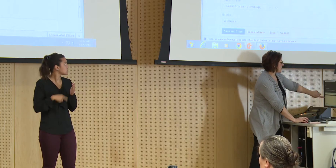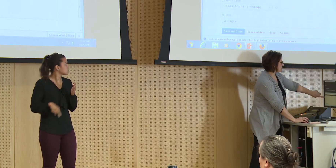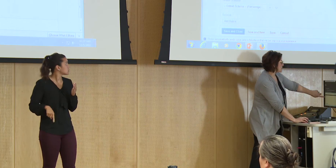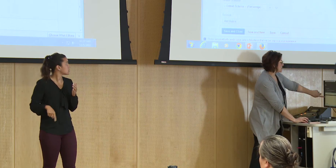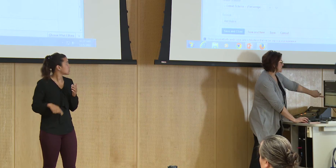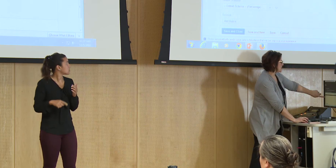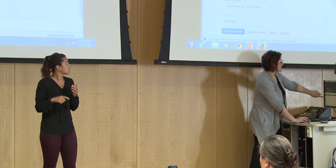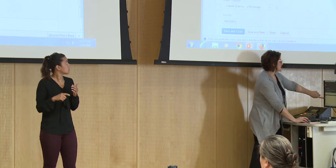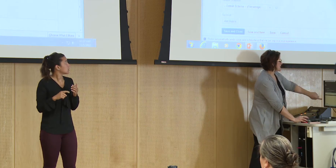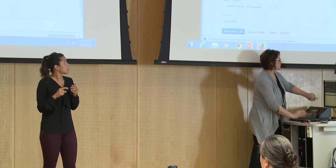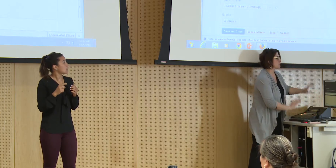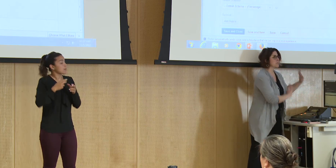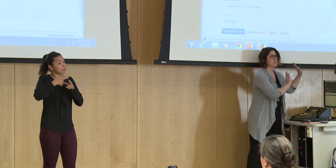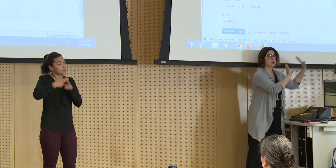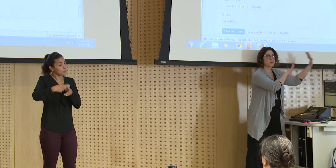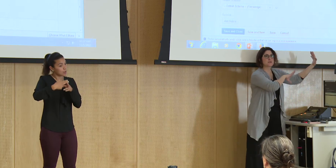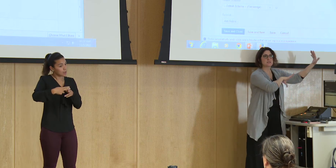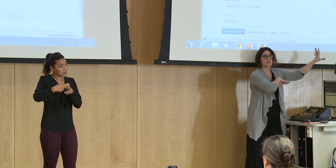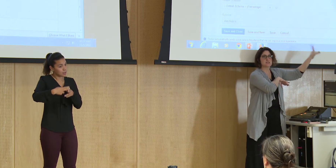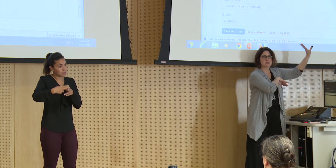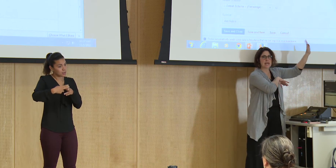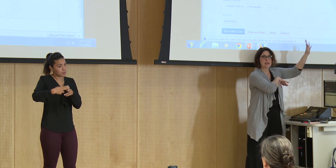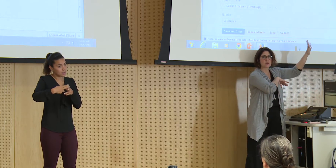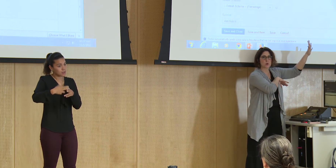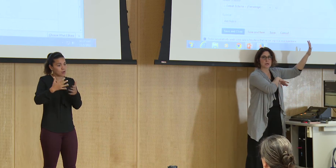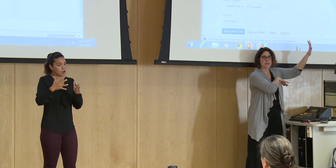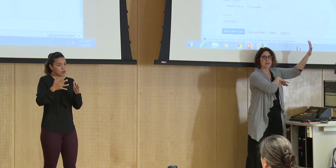because it already knows it's in this category